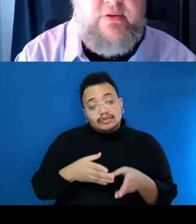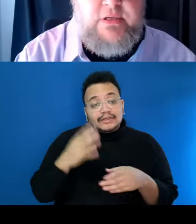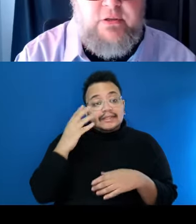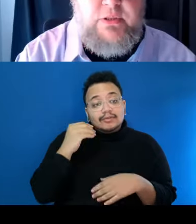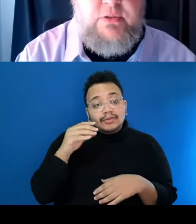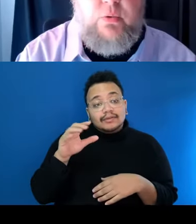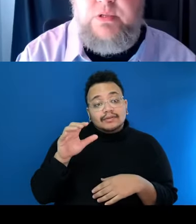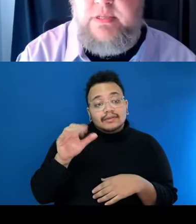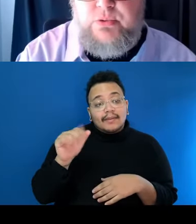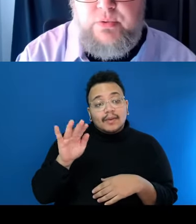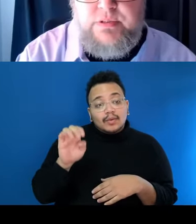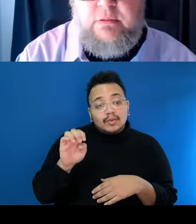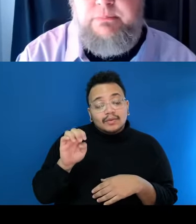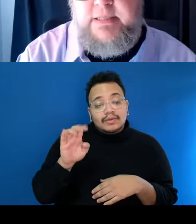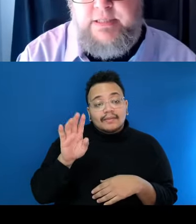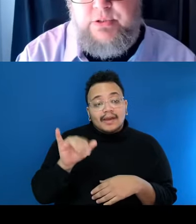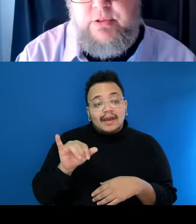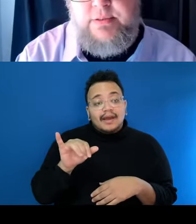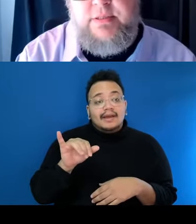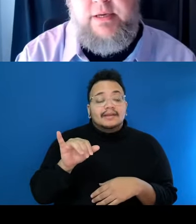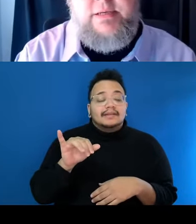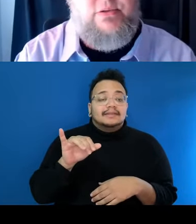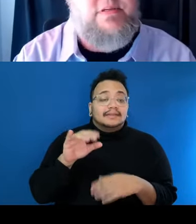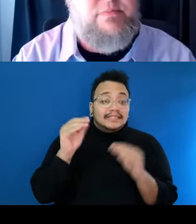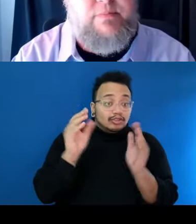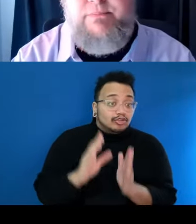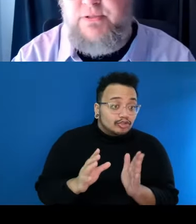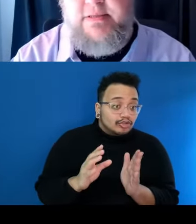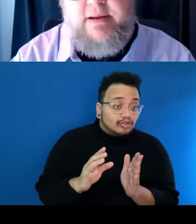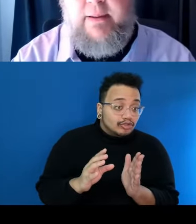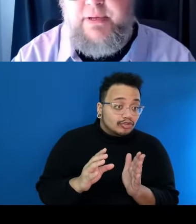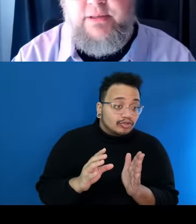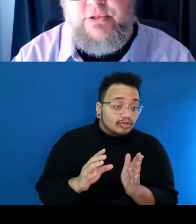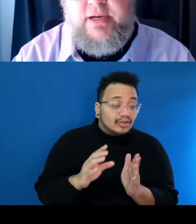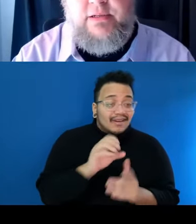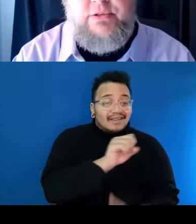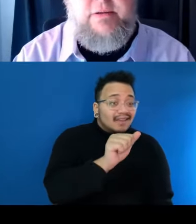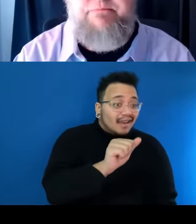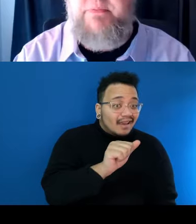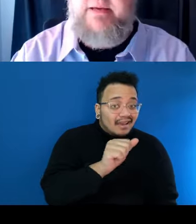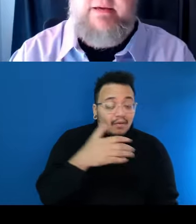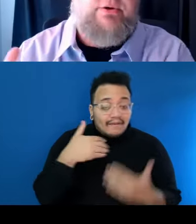so physical abuse or sexual assault by teachers. So, this abuse is happening in their childhood.